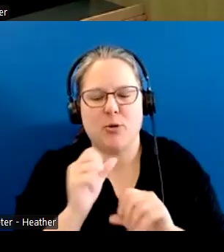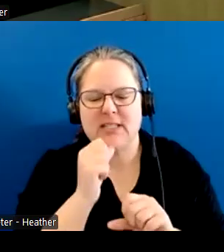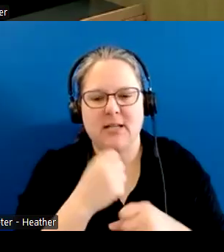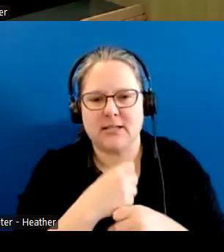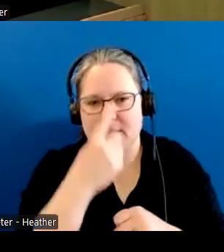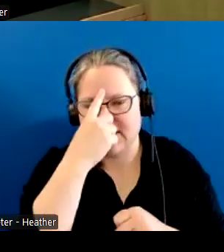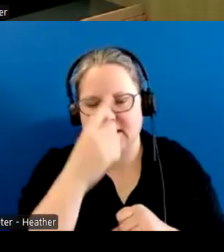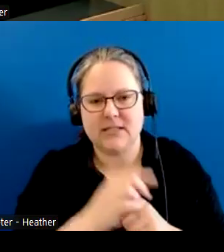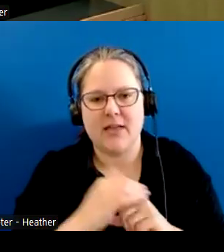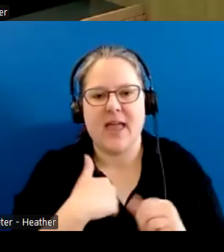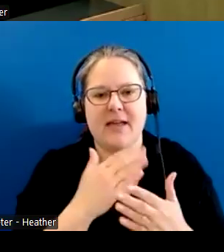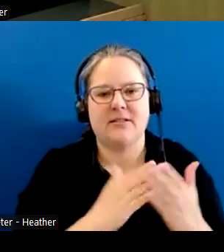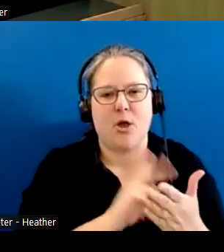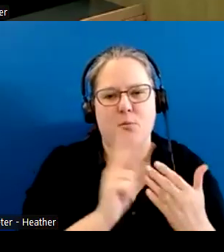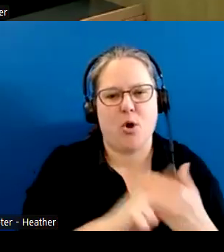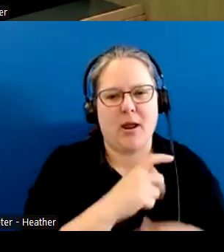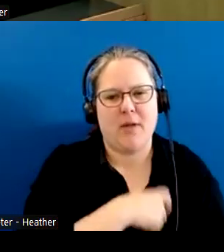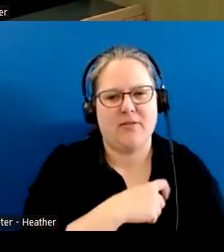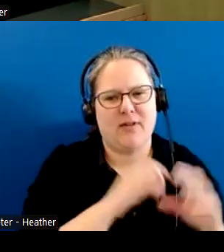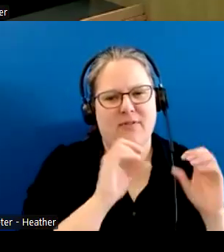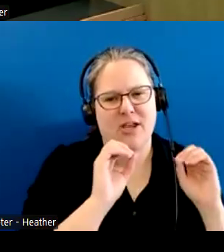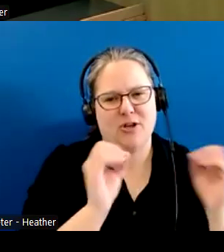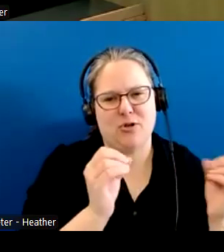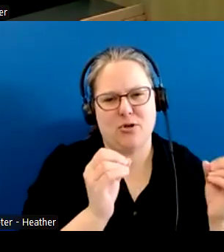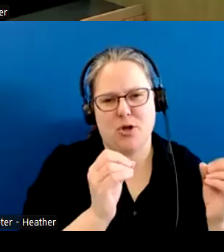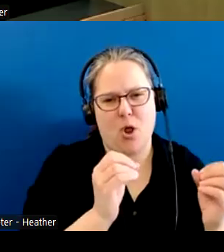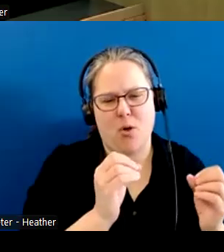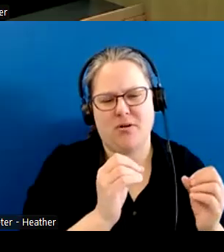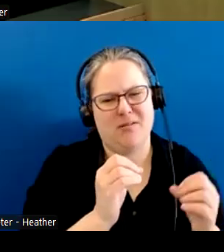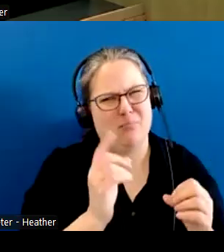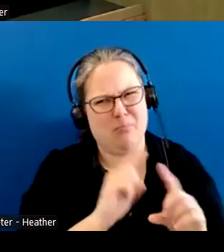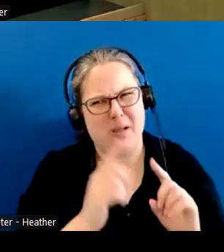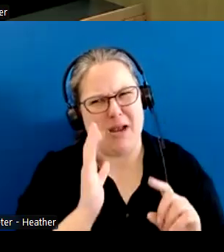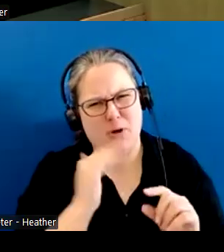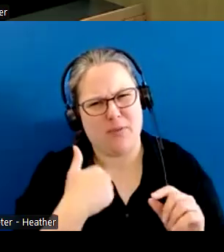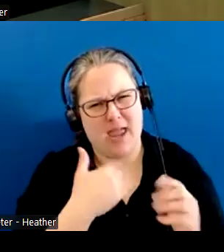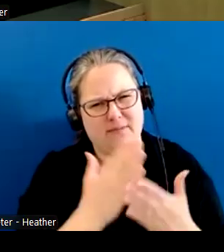a they had some program officers having no awards and I knew that they had some but but essentially